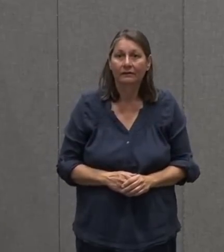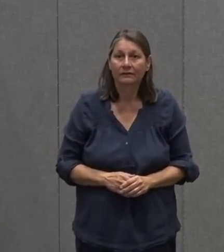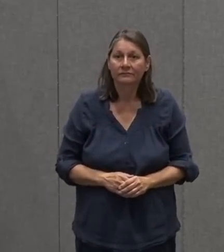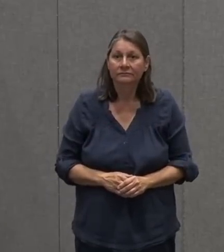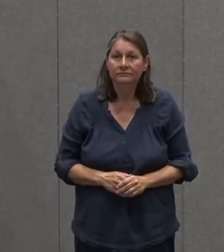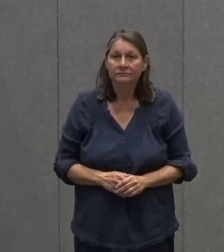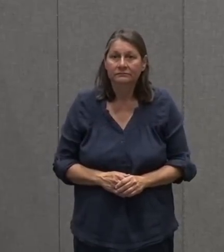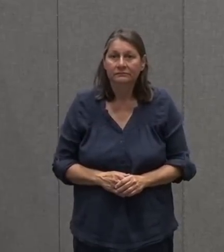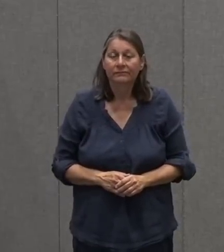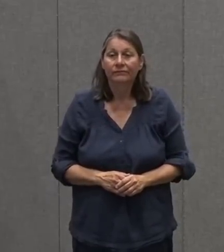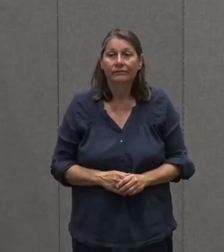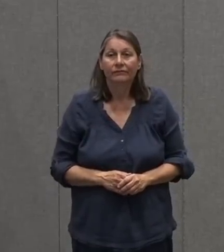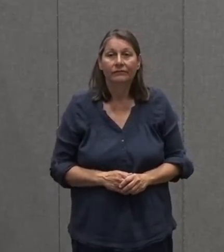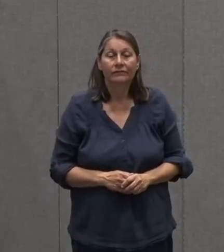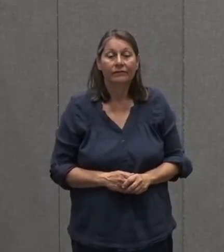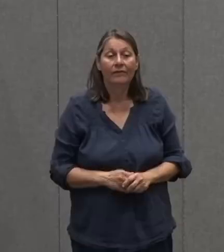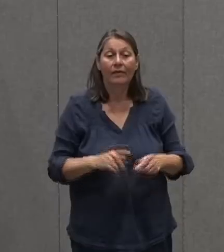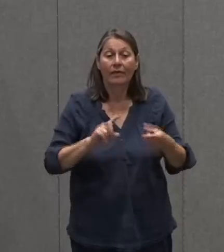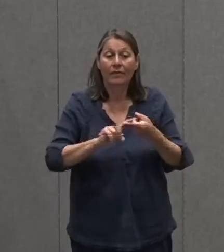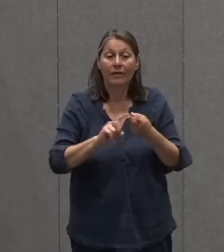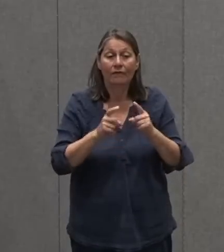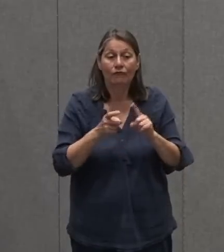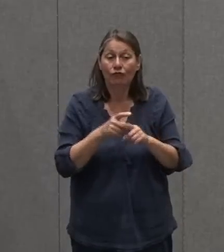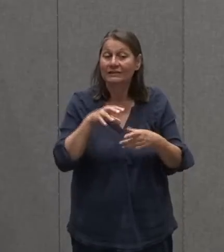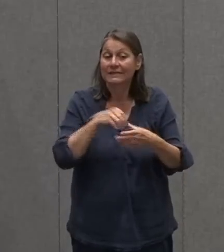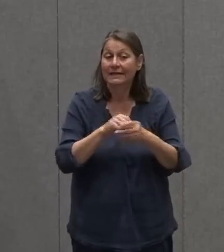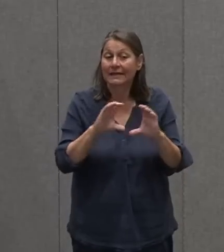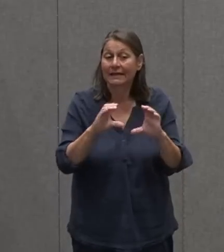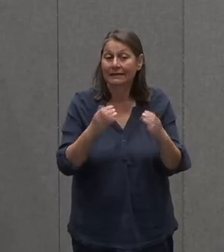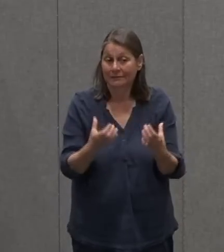If the friends in your class like to exchange stickers,